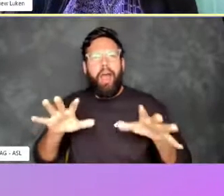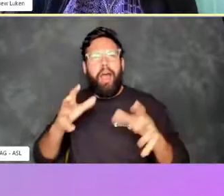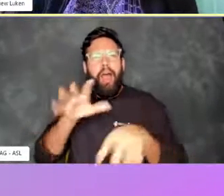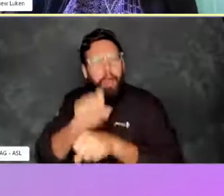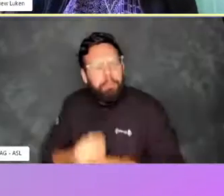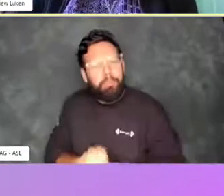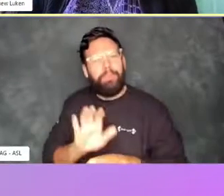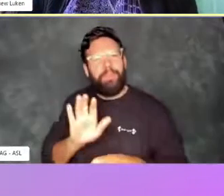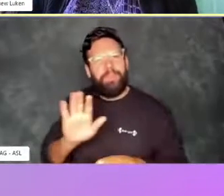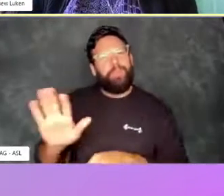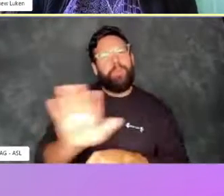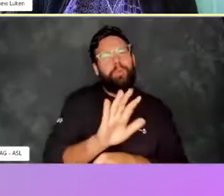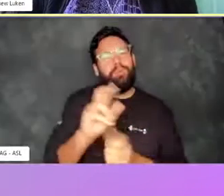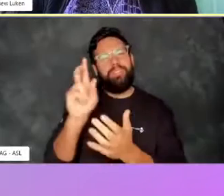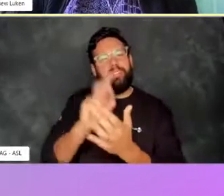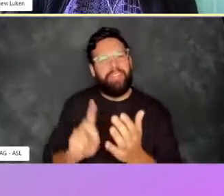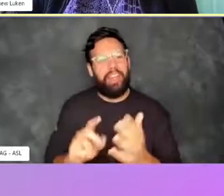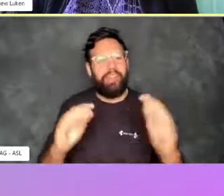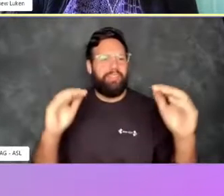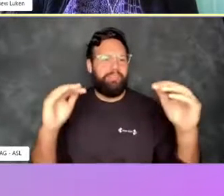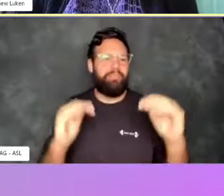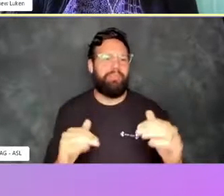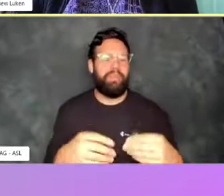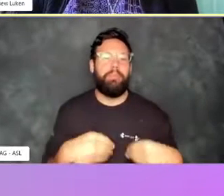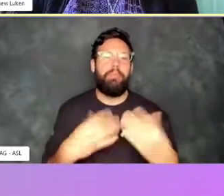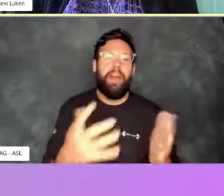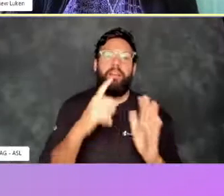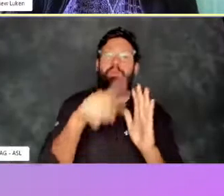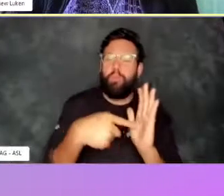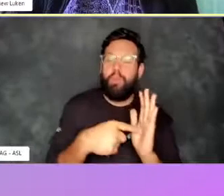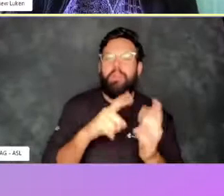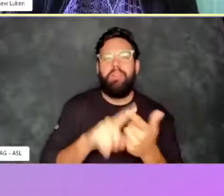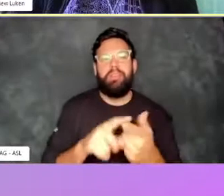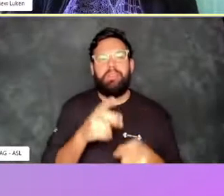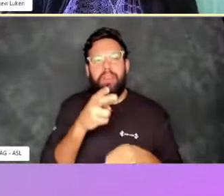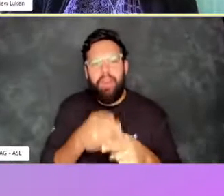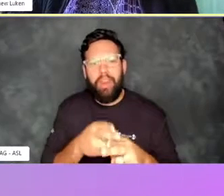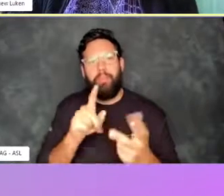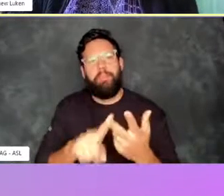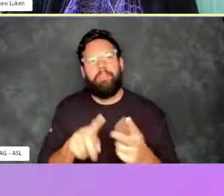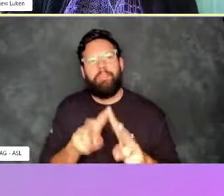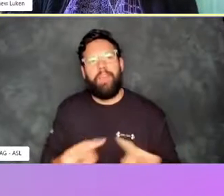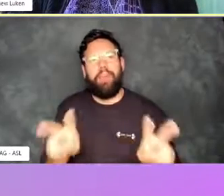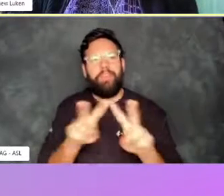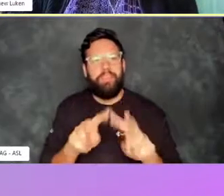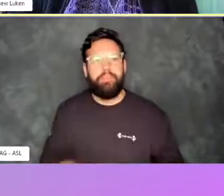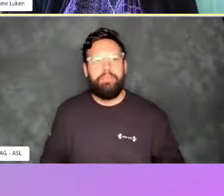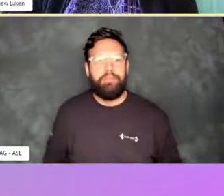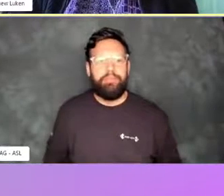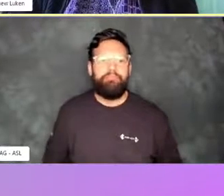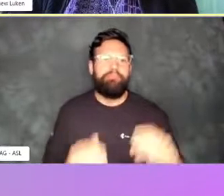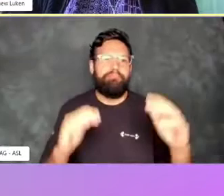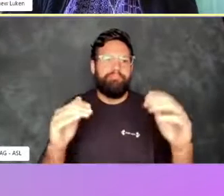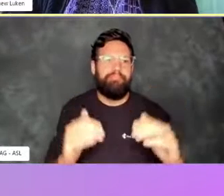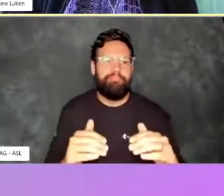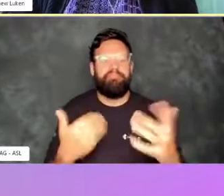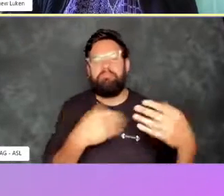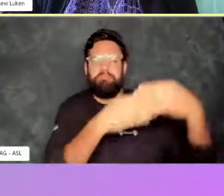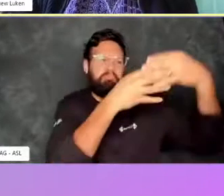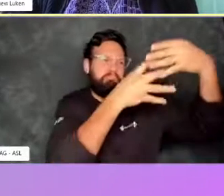model of logging in. Hover does not improve findability. Ensure you provide a role,